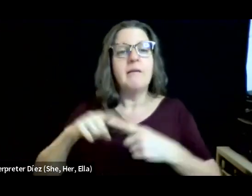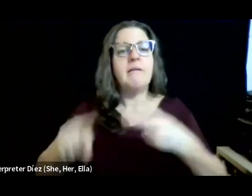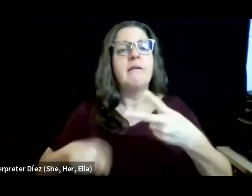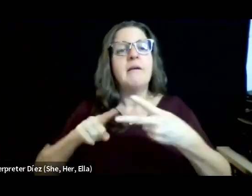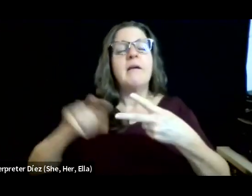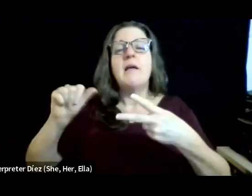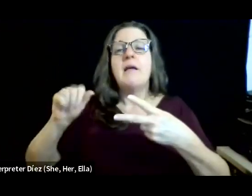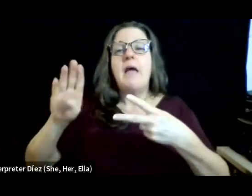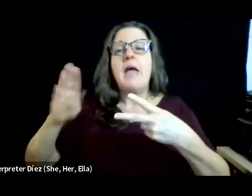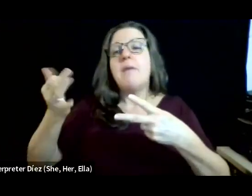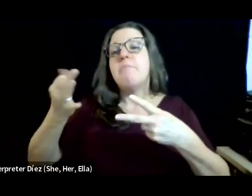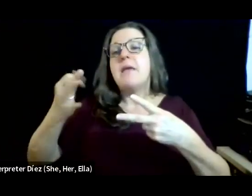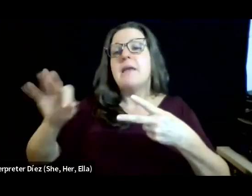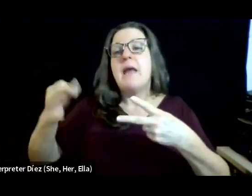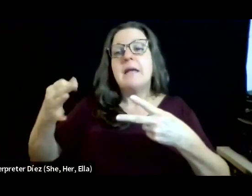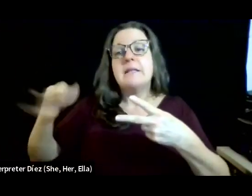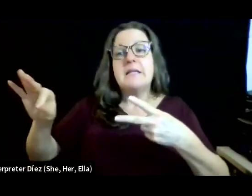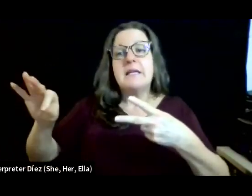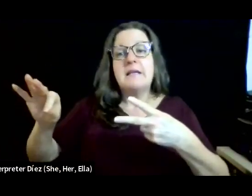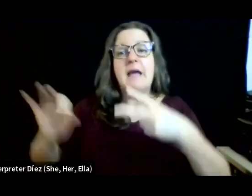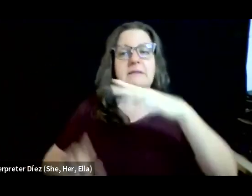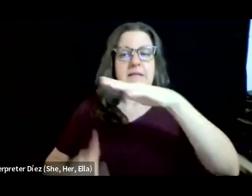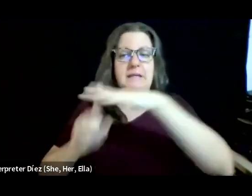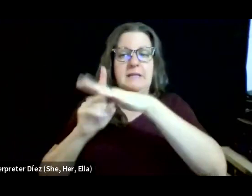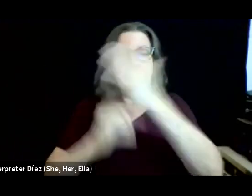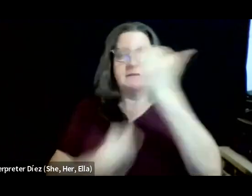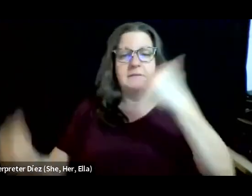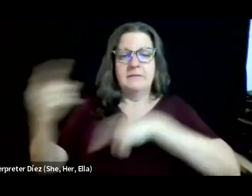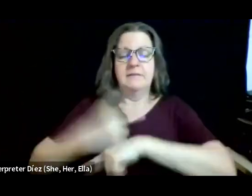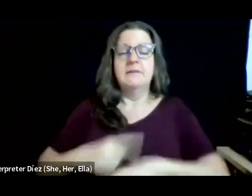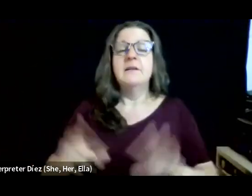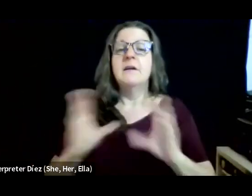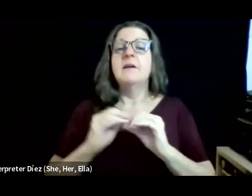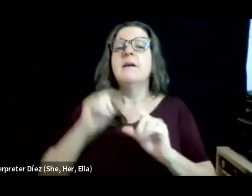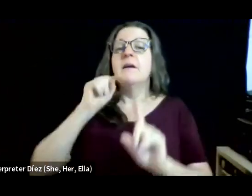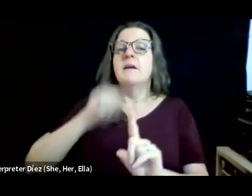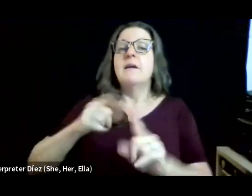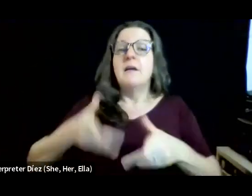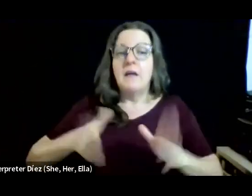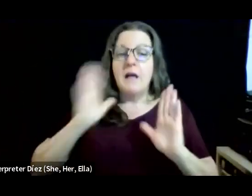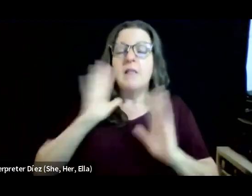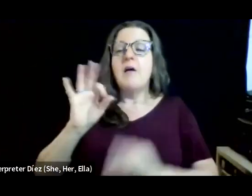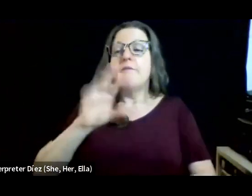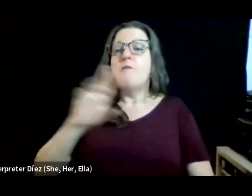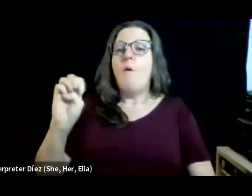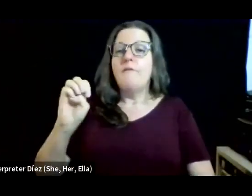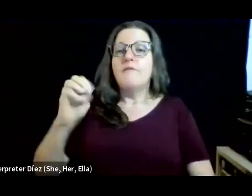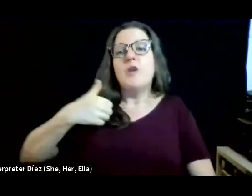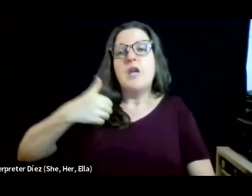it came up today in a meeting. This was a bill that would have allowed for treat- free transit passes for students.